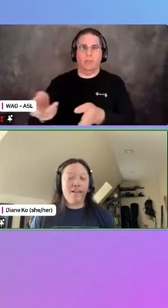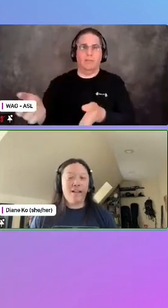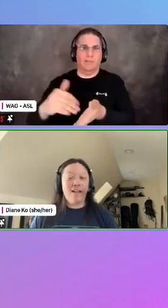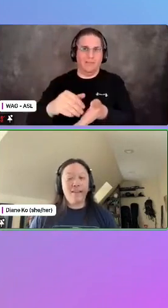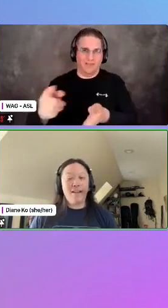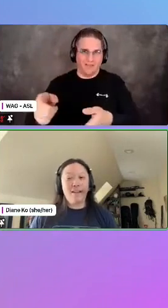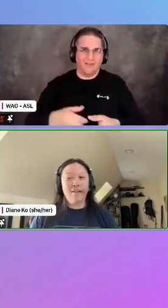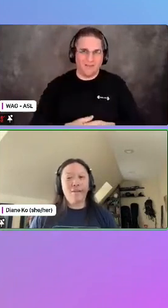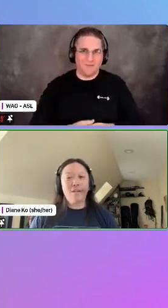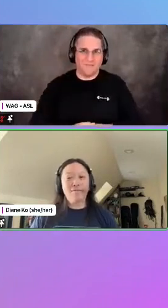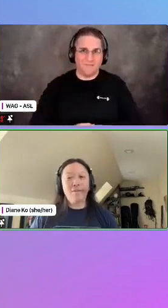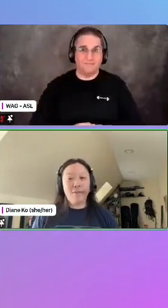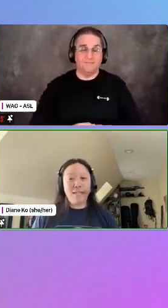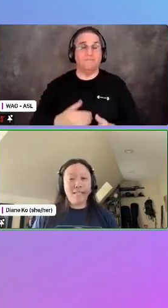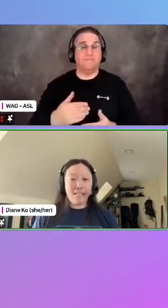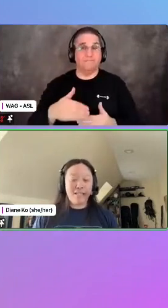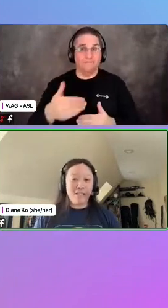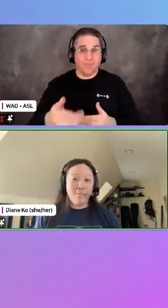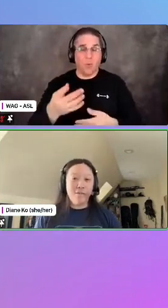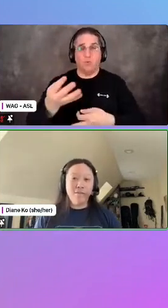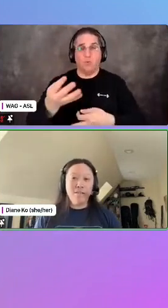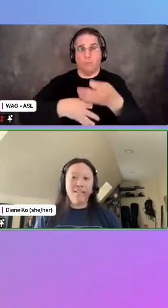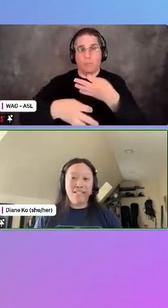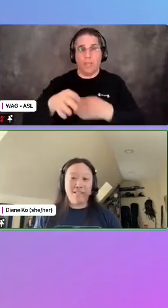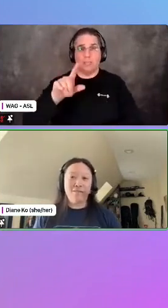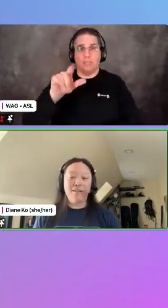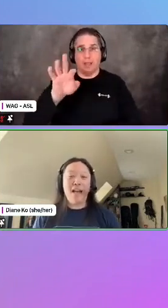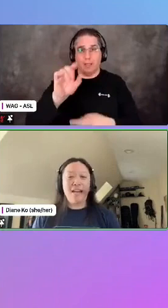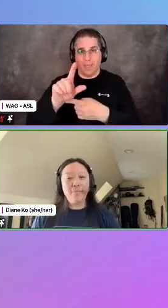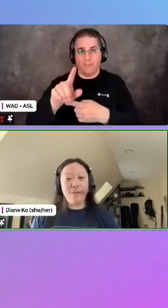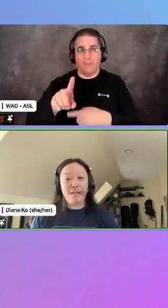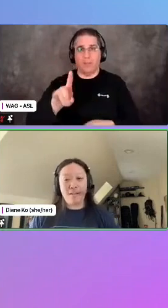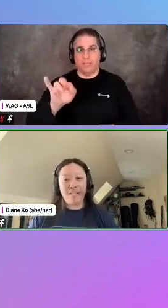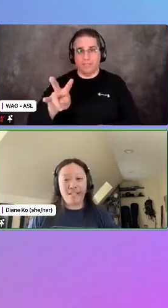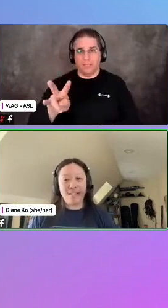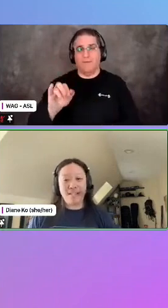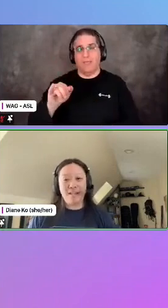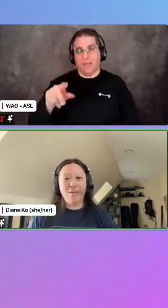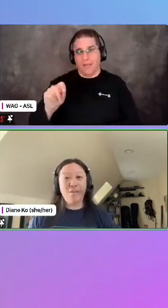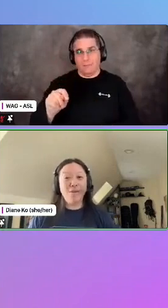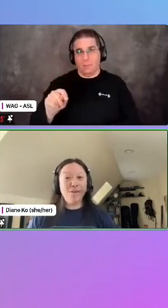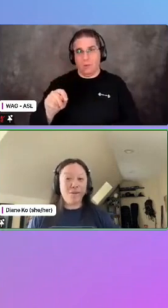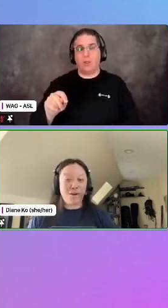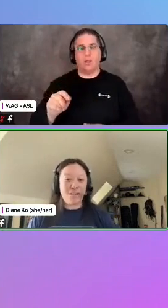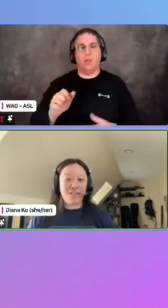components have identical appearance. If I built this form in pure HTML, I duplicate would need to